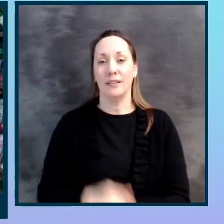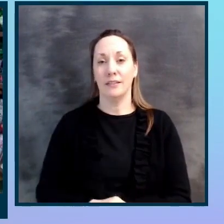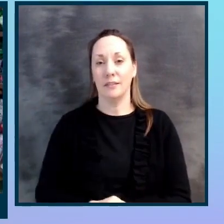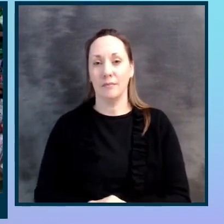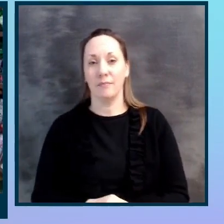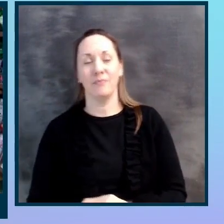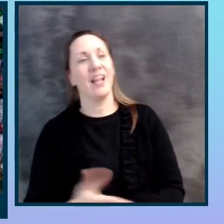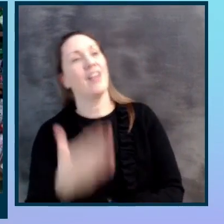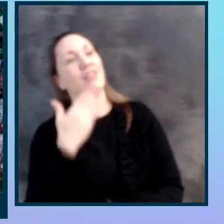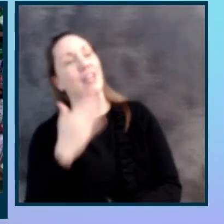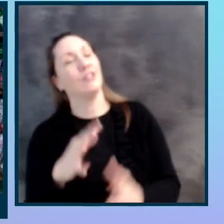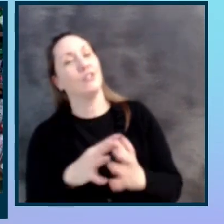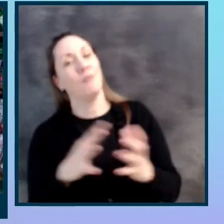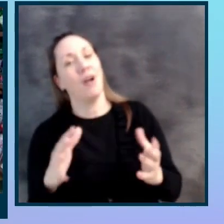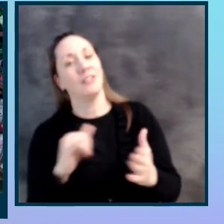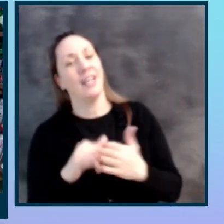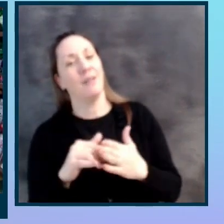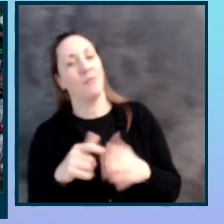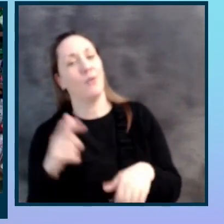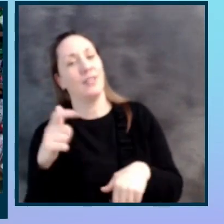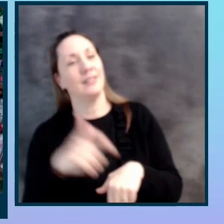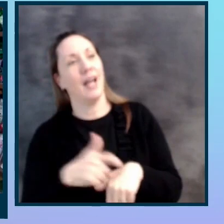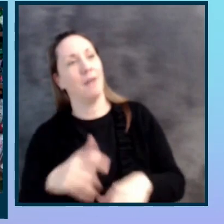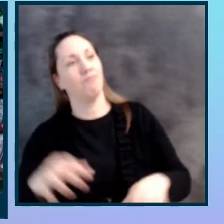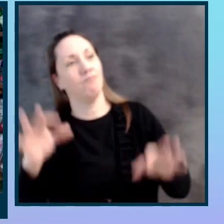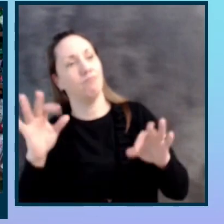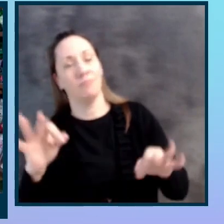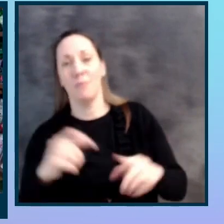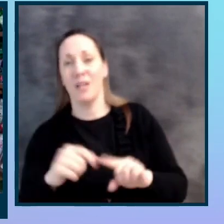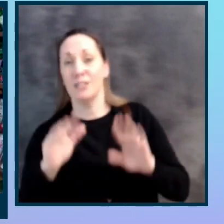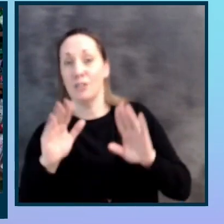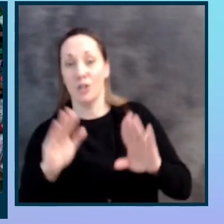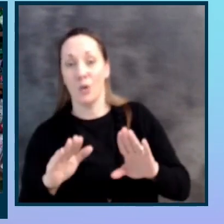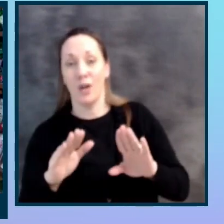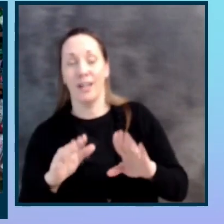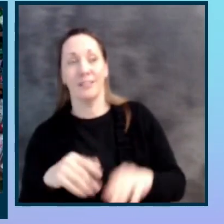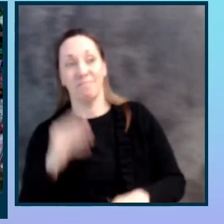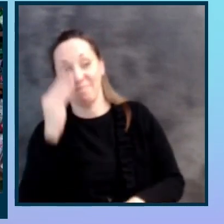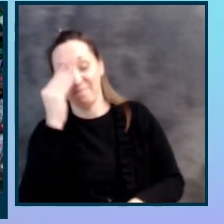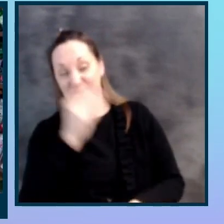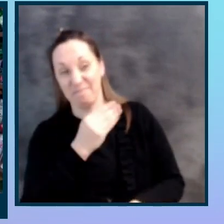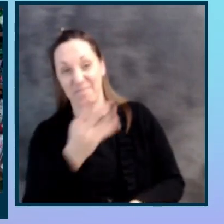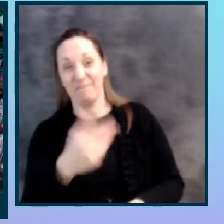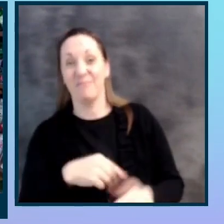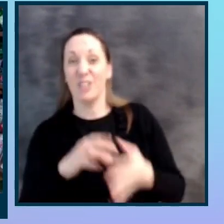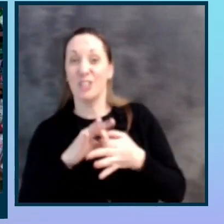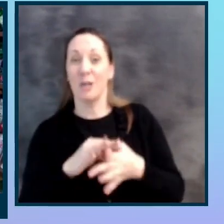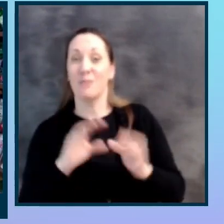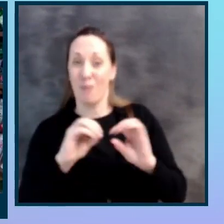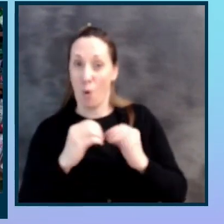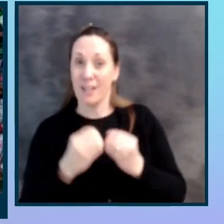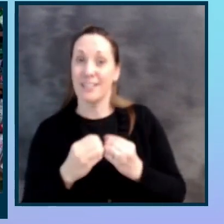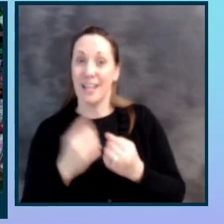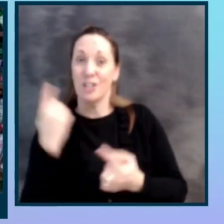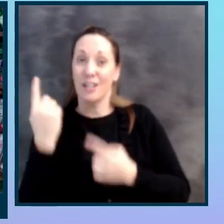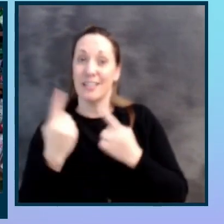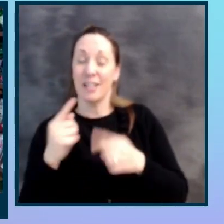Thank you so much. That puts us right at time but is a great word to the whys in terms of organizations considering their training effort.